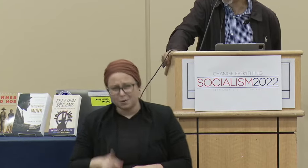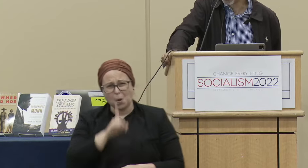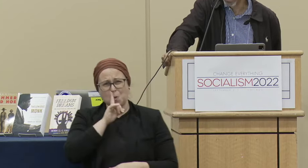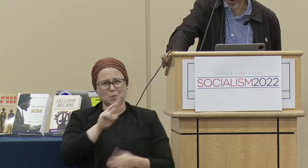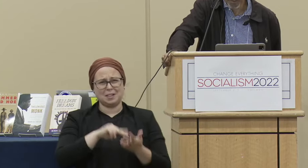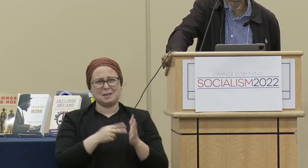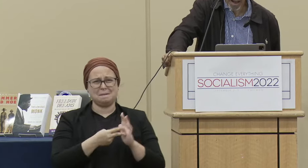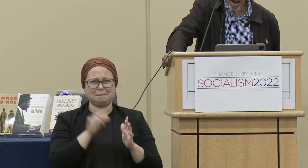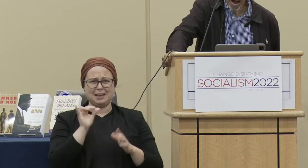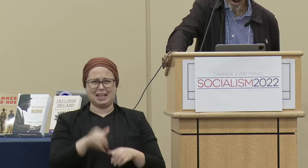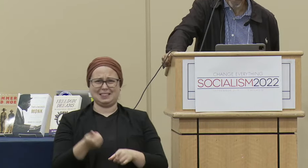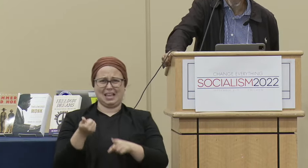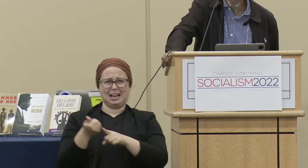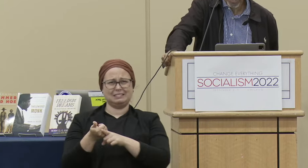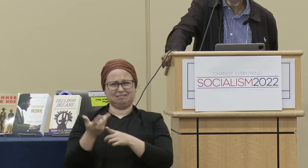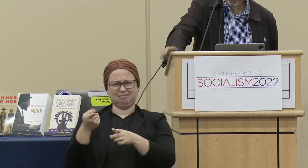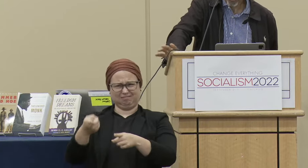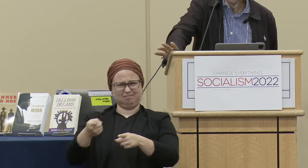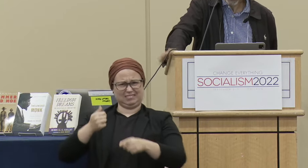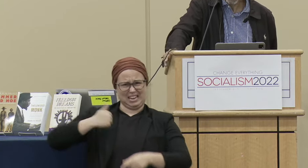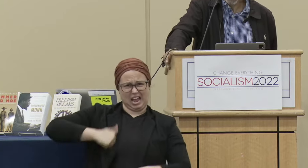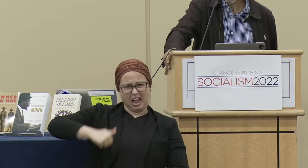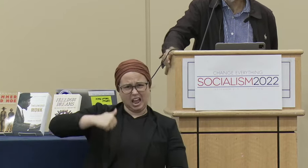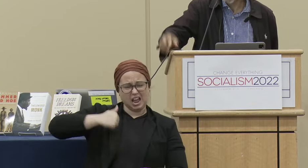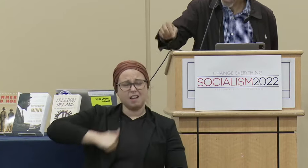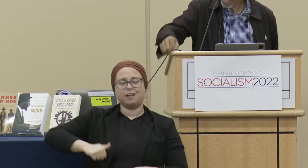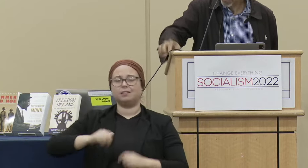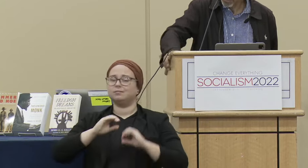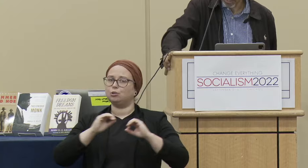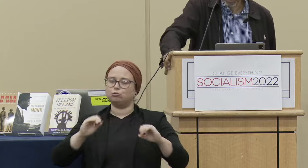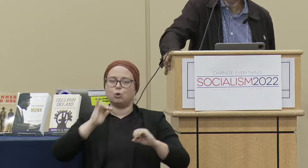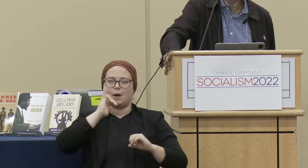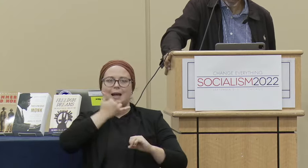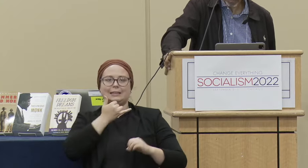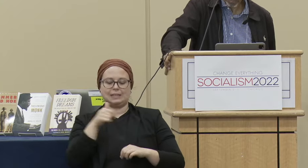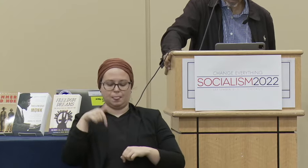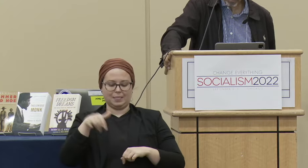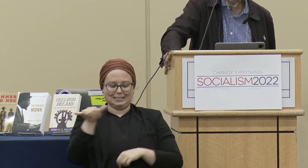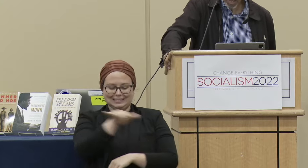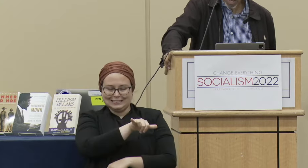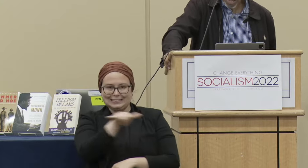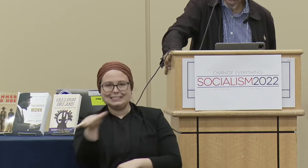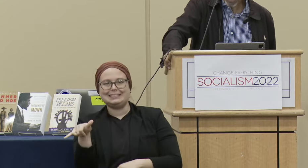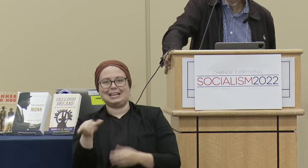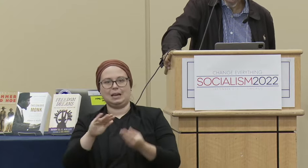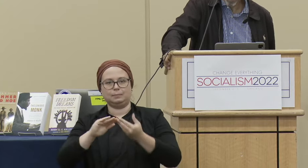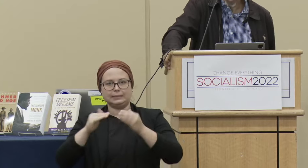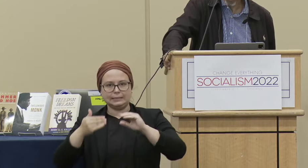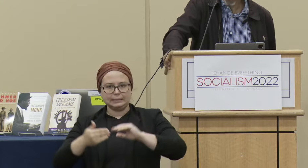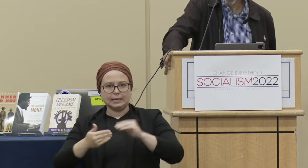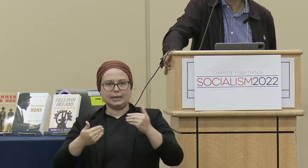Police Department . I really mean that. It is a gang. So,